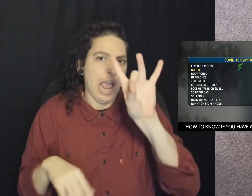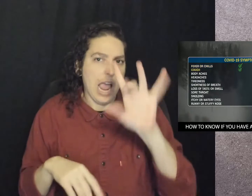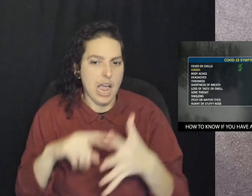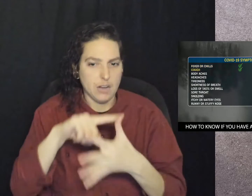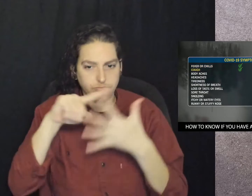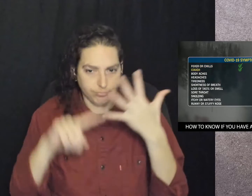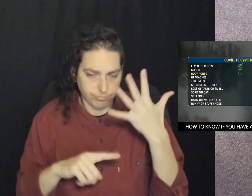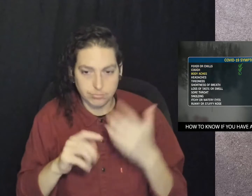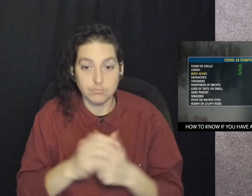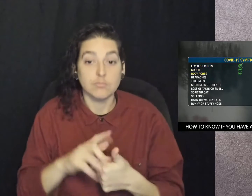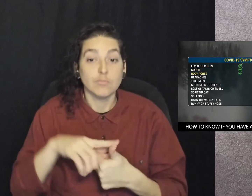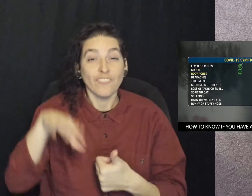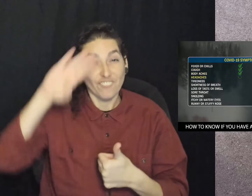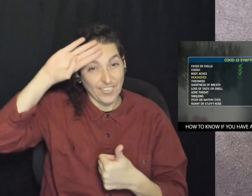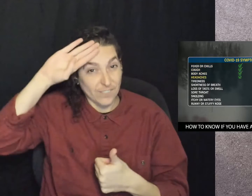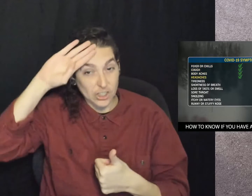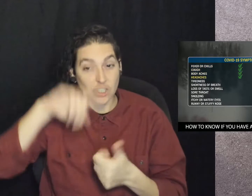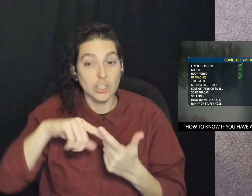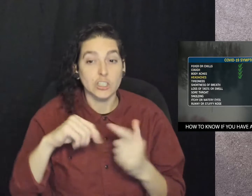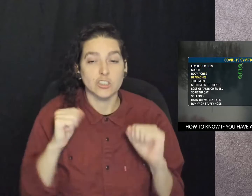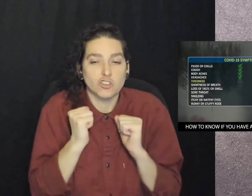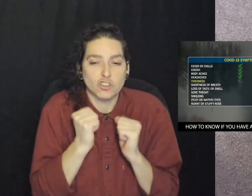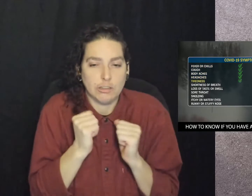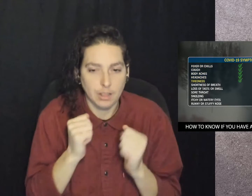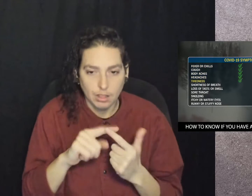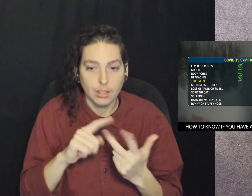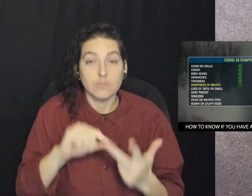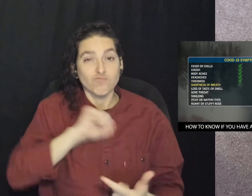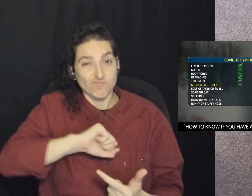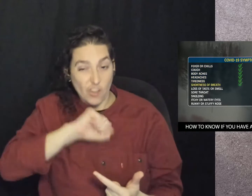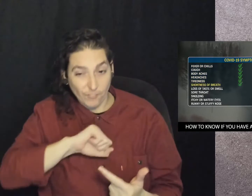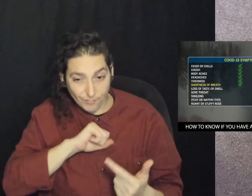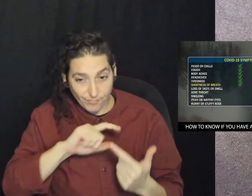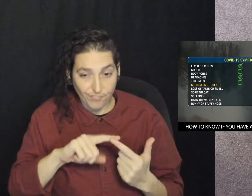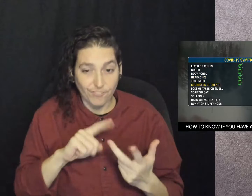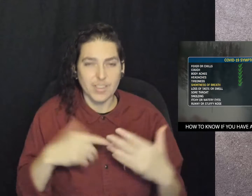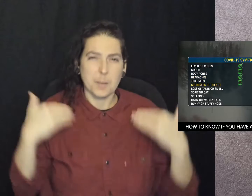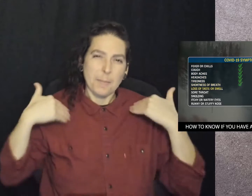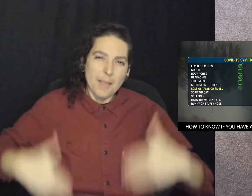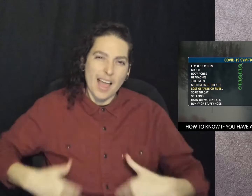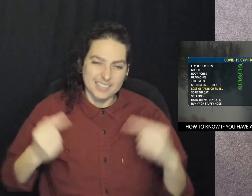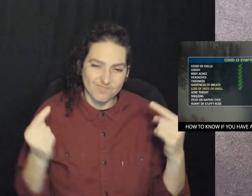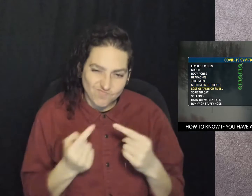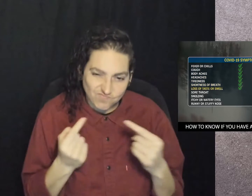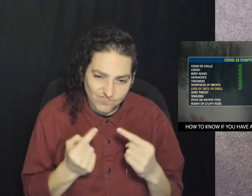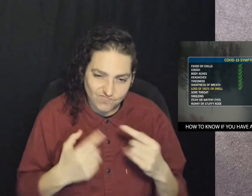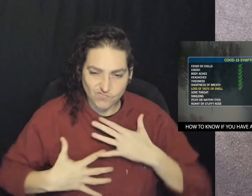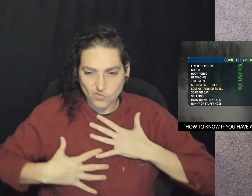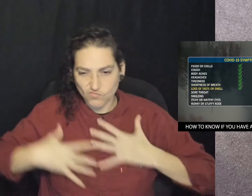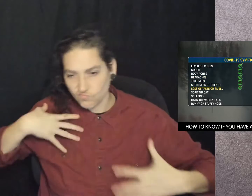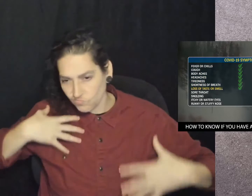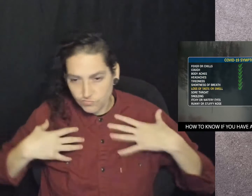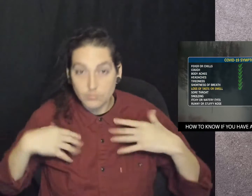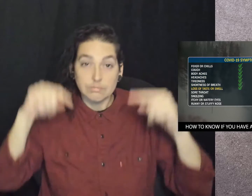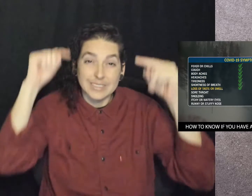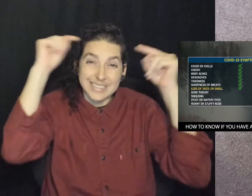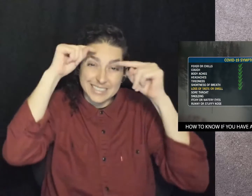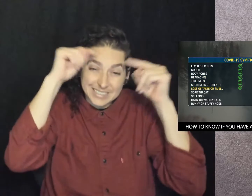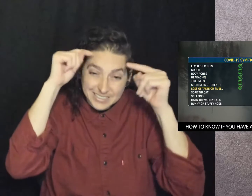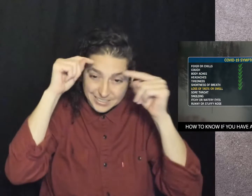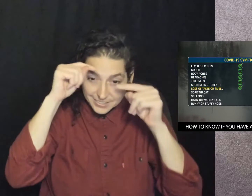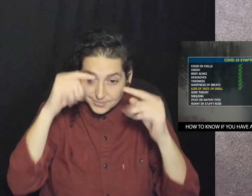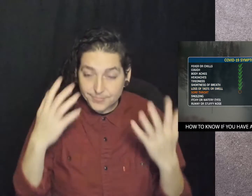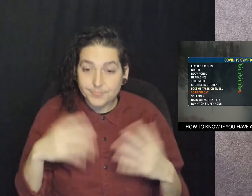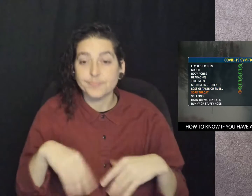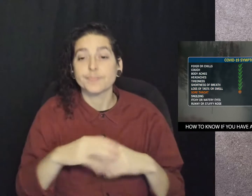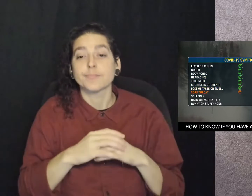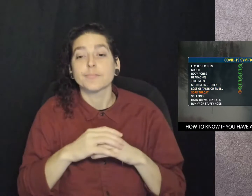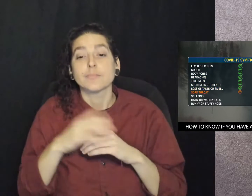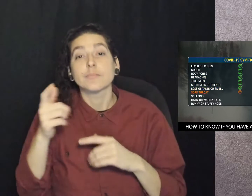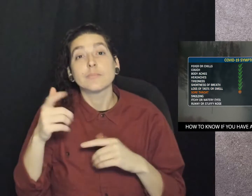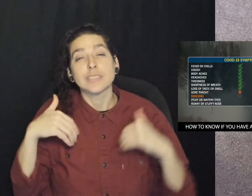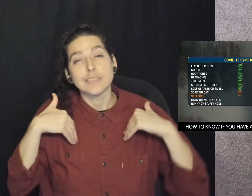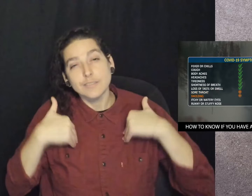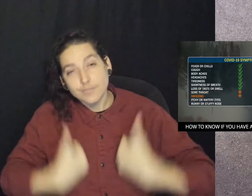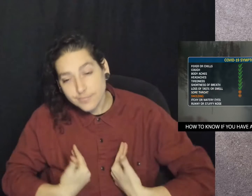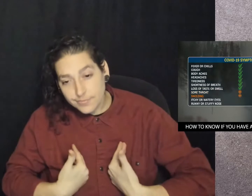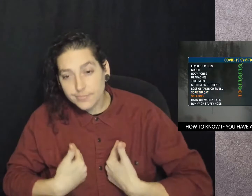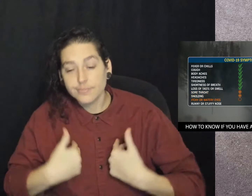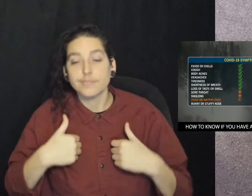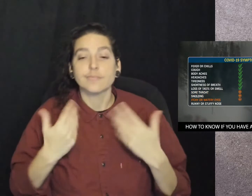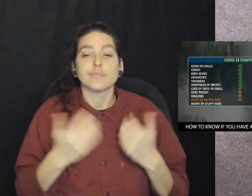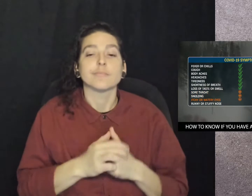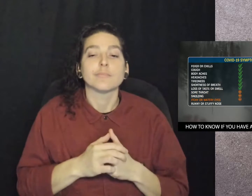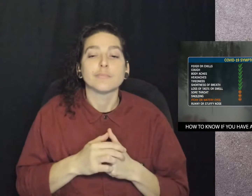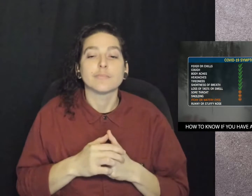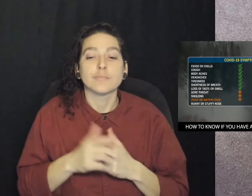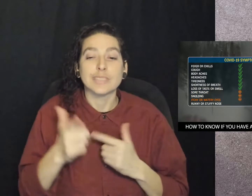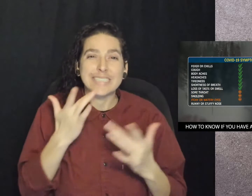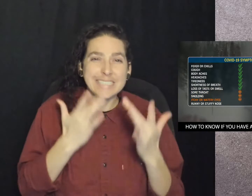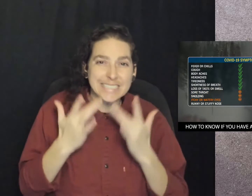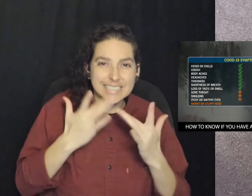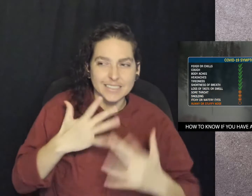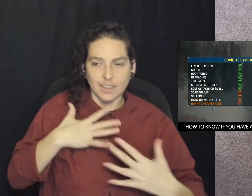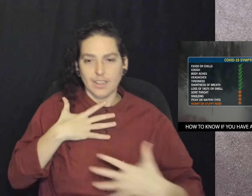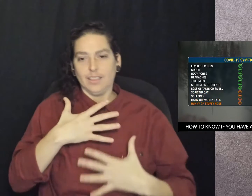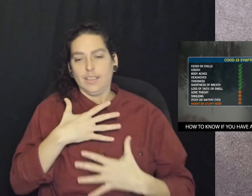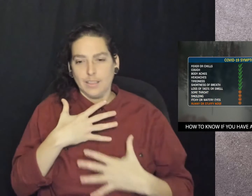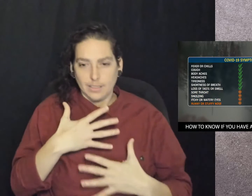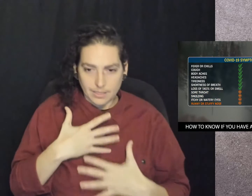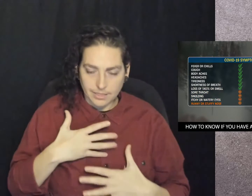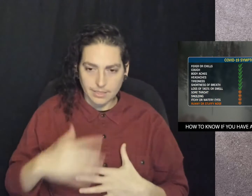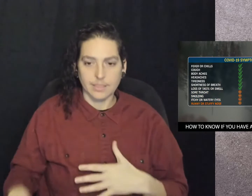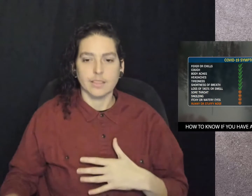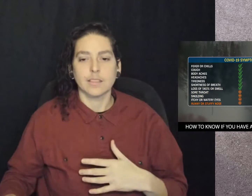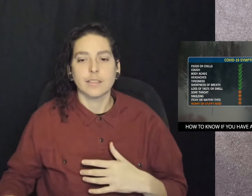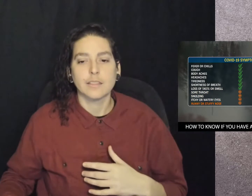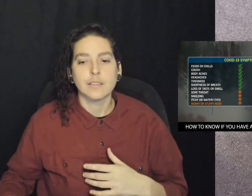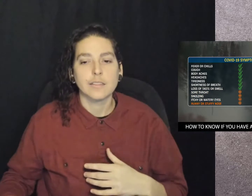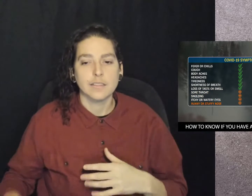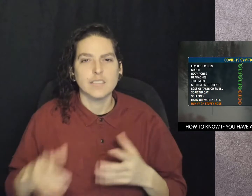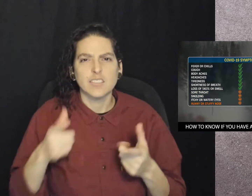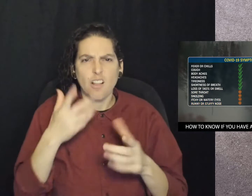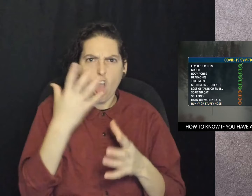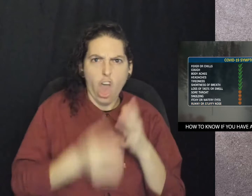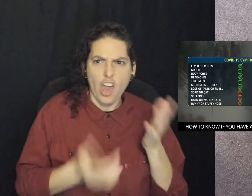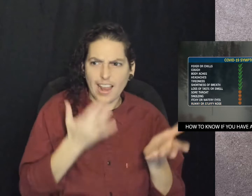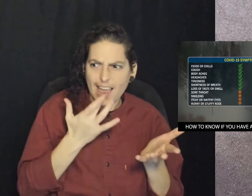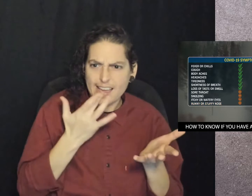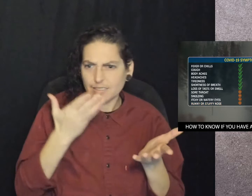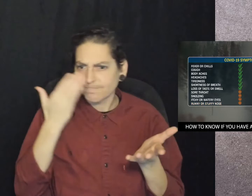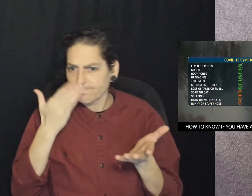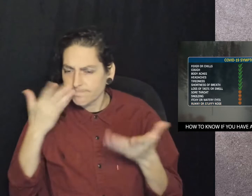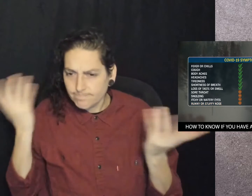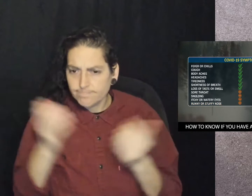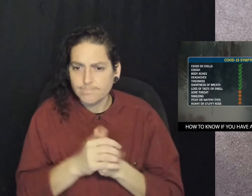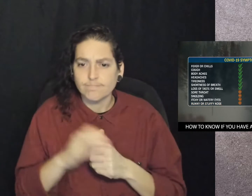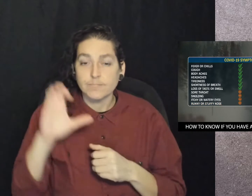fever chills cough bodyaches headaches tiredness shortness of breath and loss of taste or smell